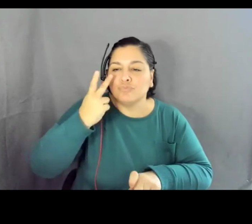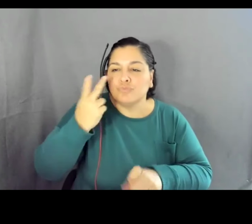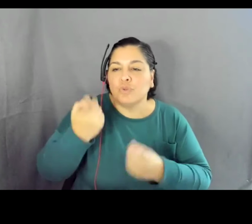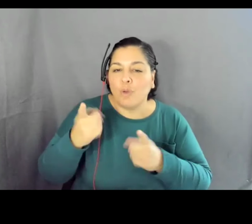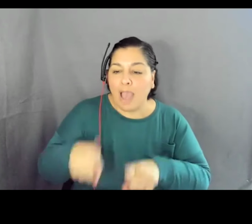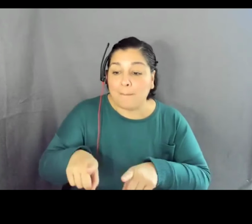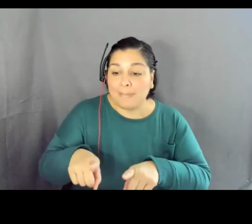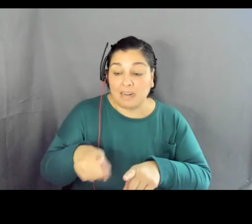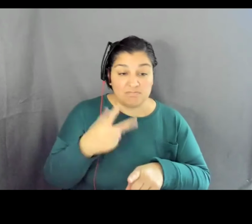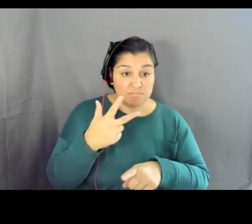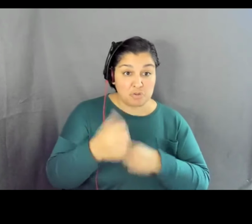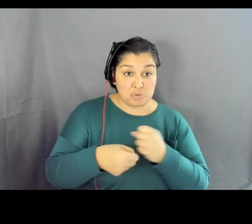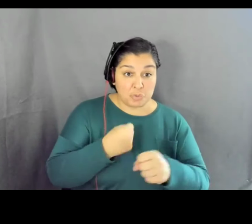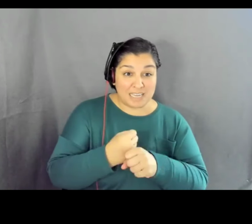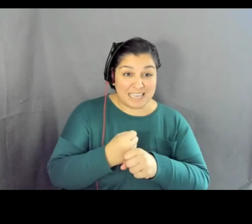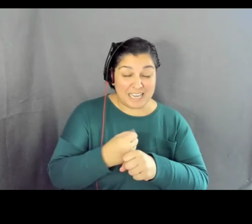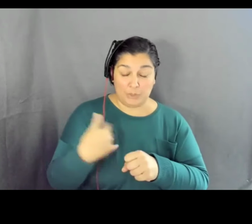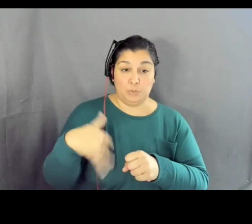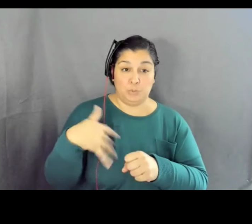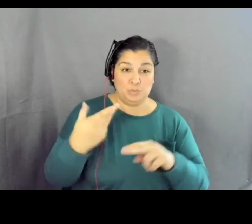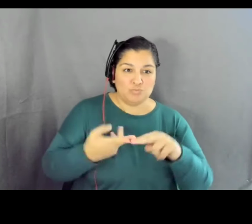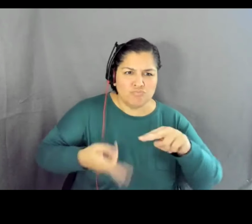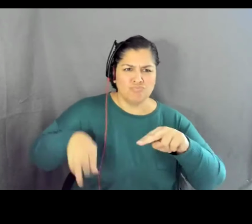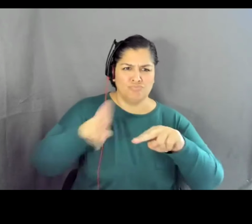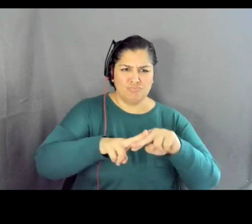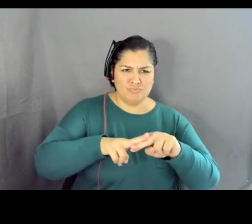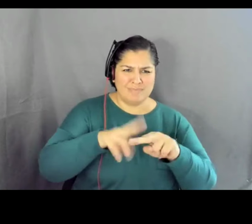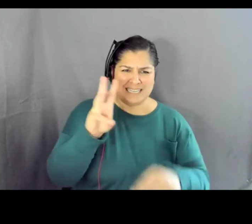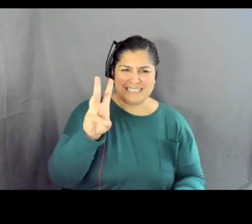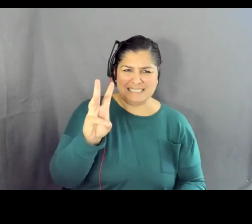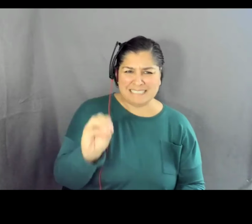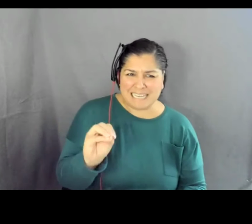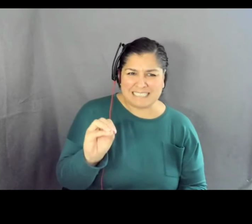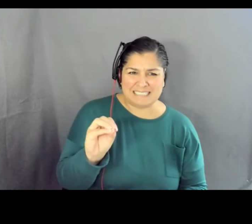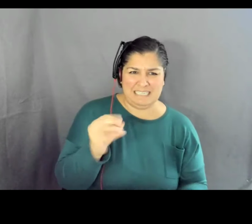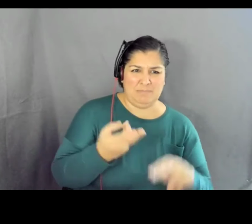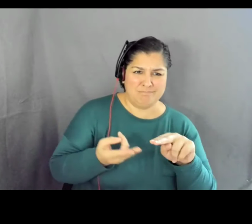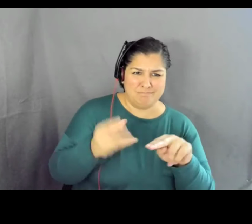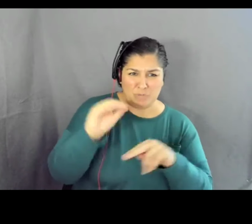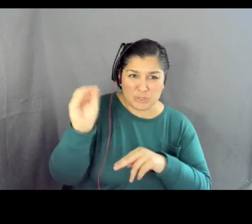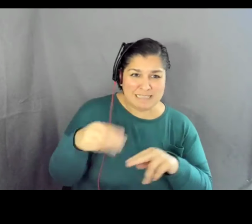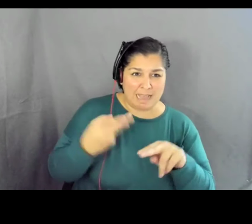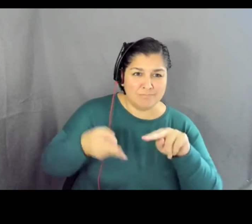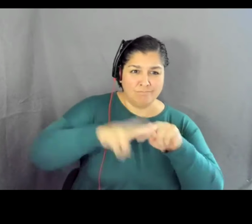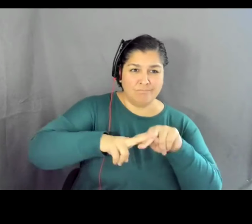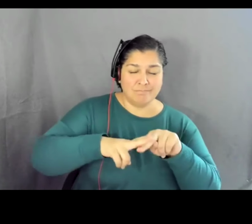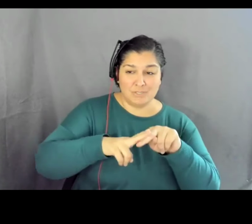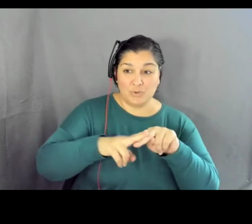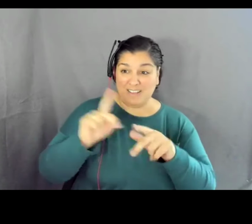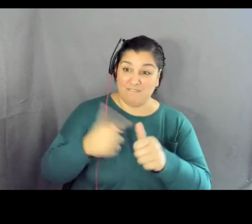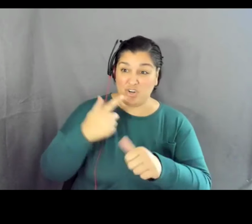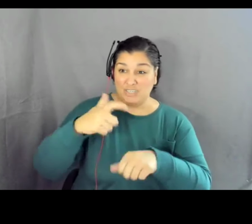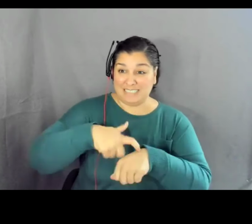we'd seen, like a 60% increase in first time festival goers. And, also, people, like,